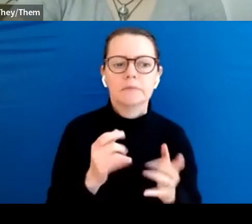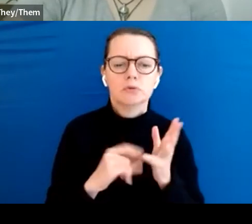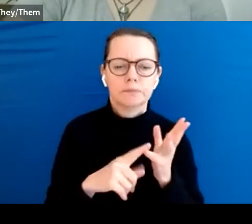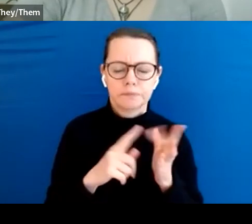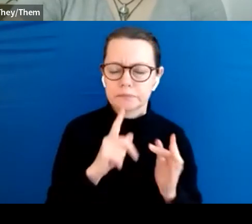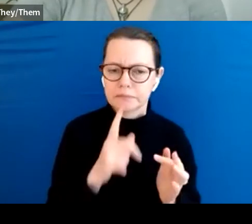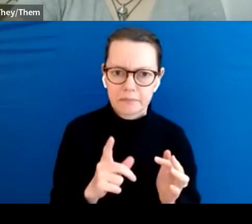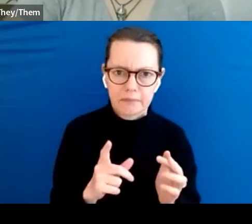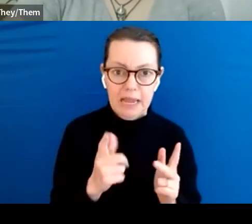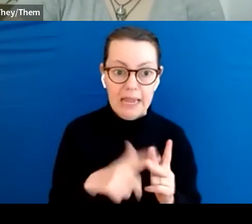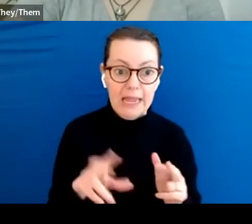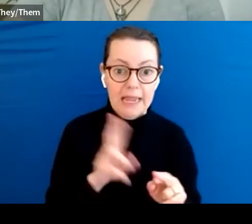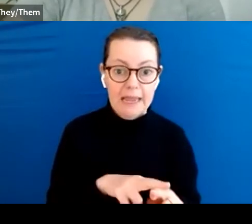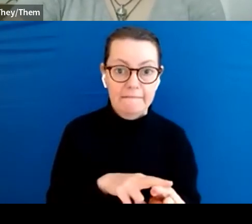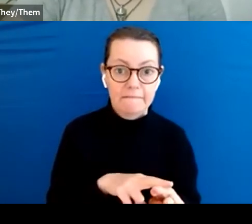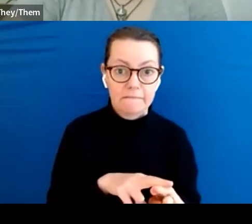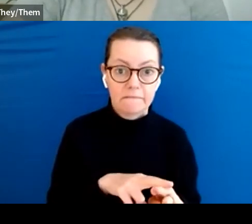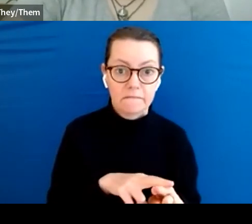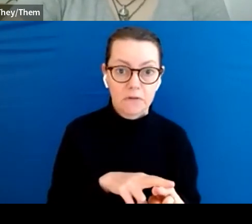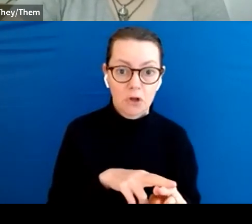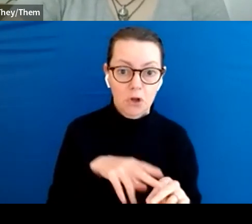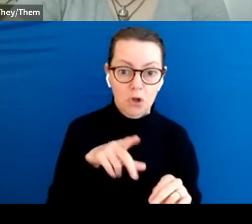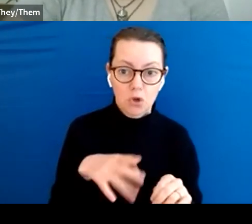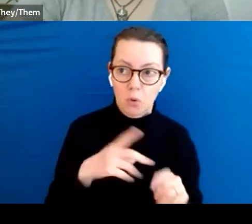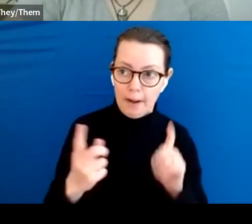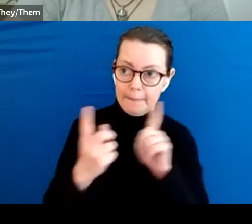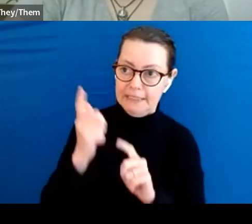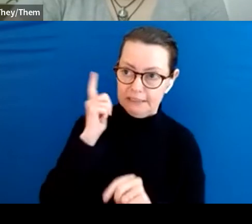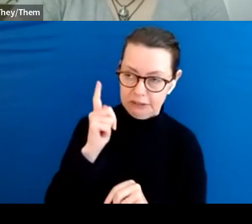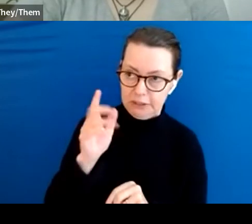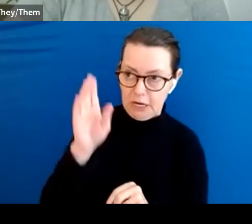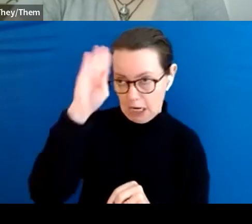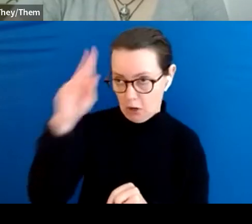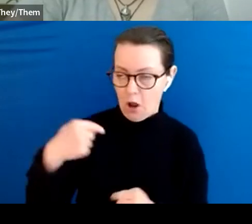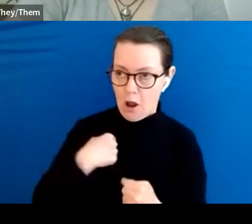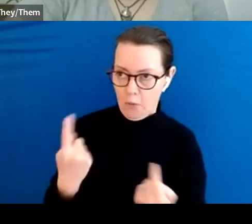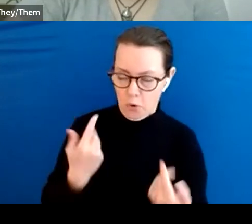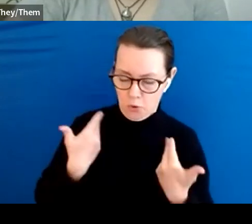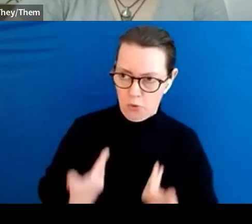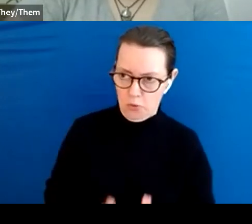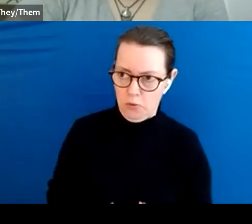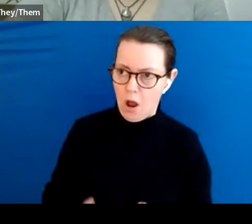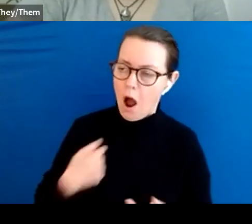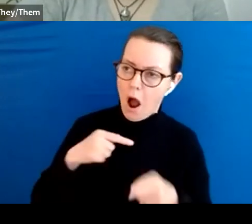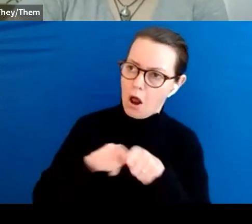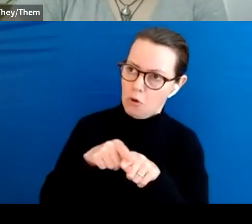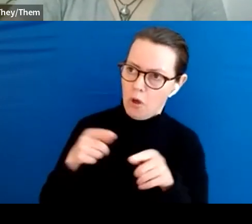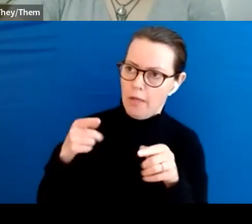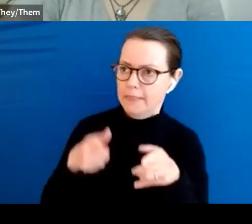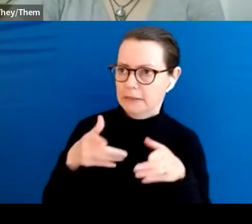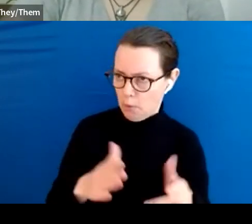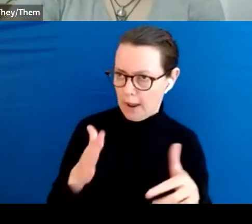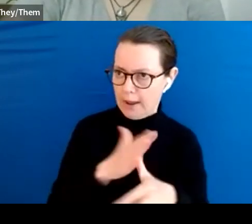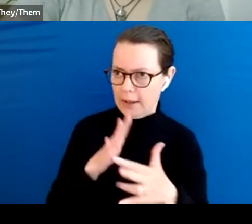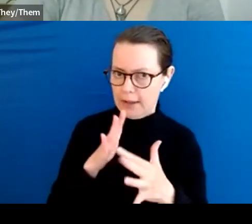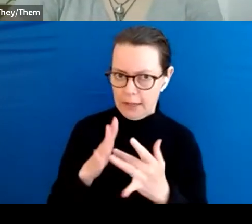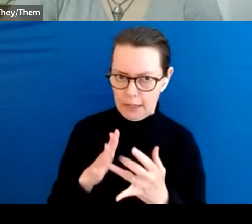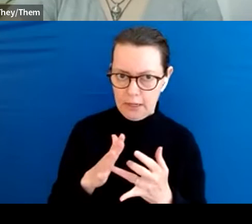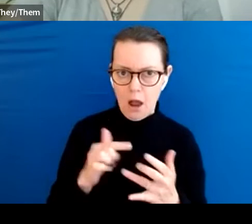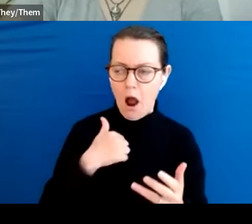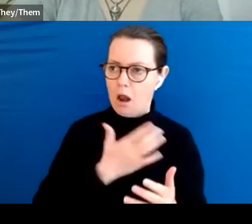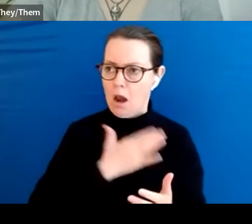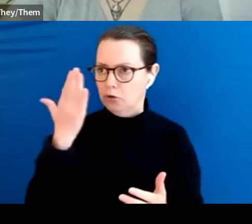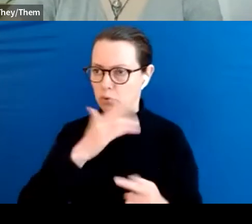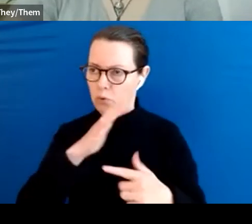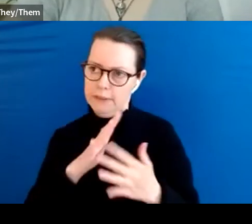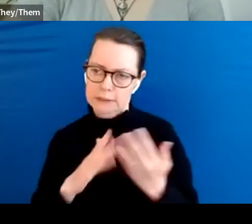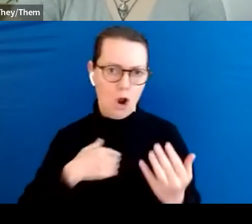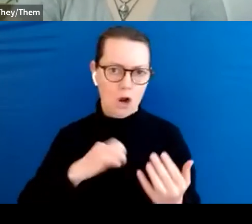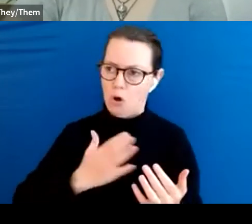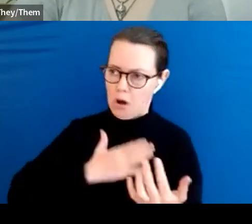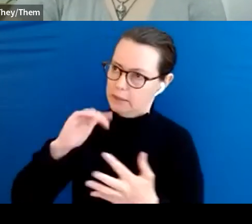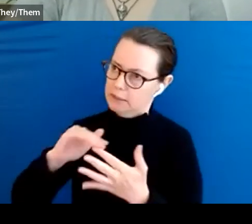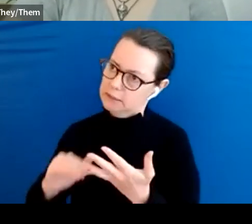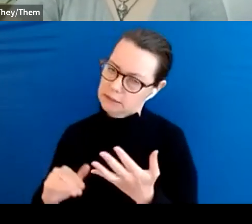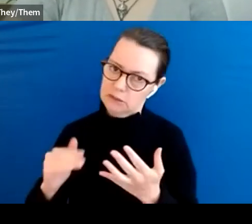So if you were to explain to a teacher how best how you learn the best or how you enjoy school and what sort of things you want to see in the classroom.